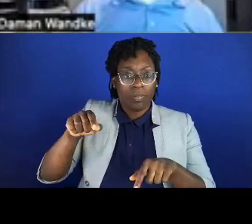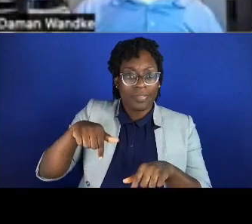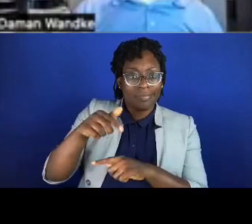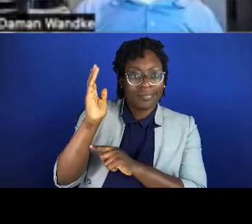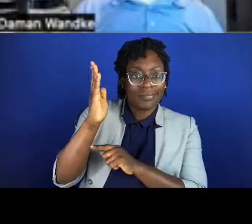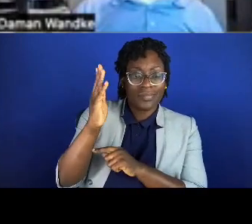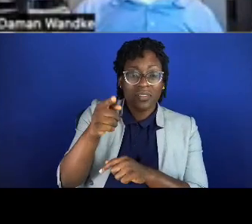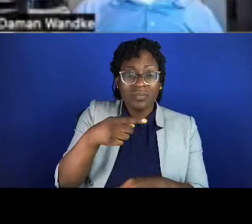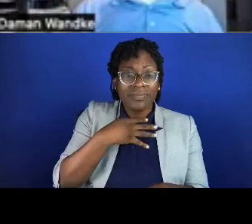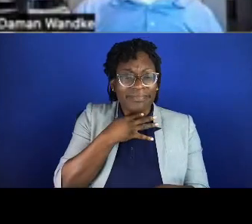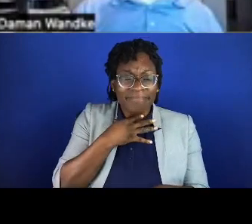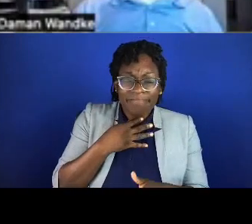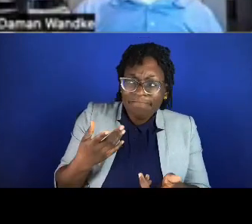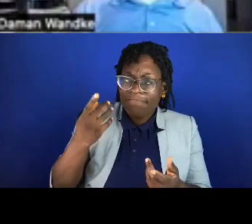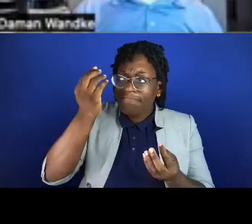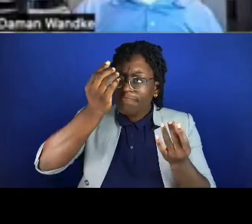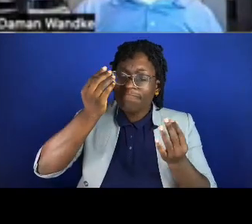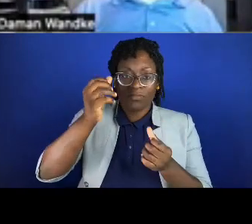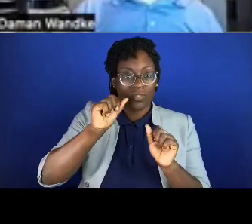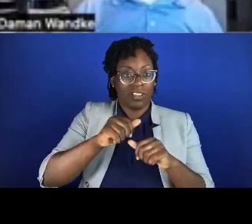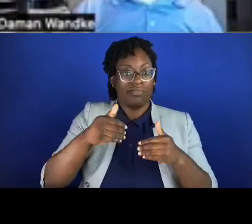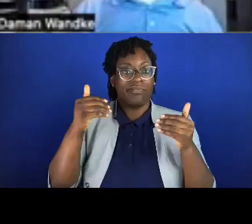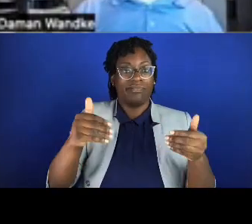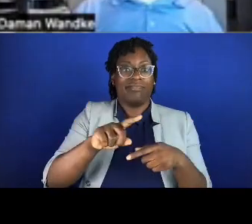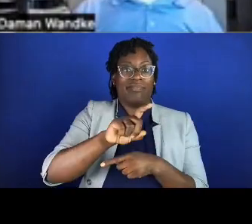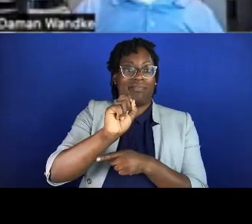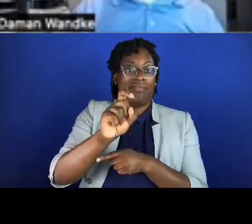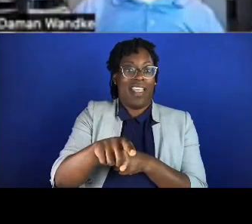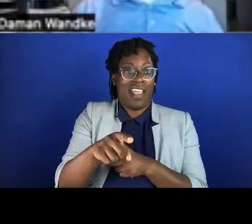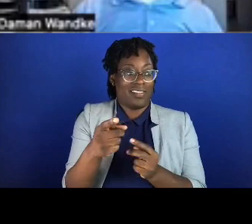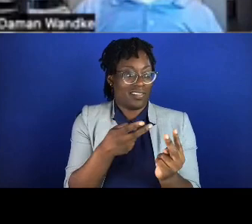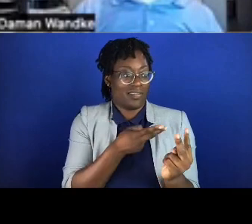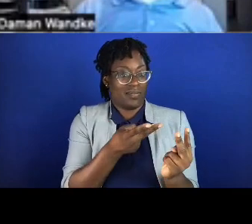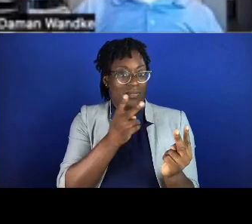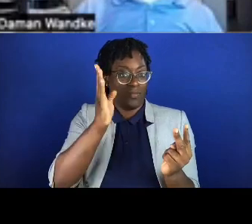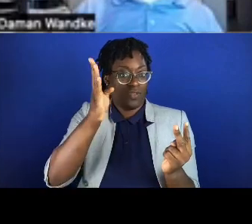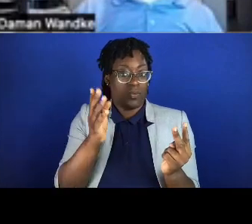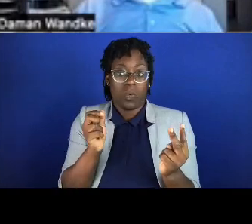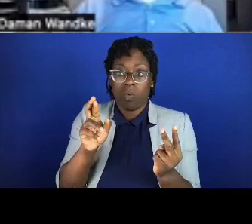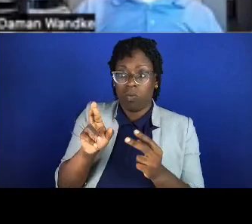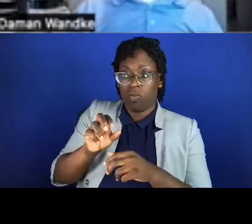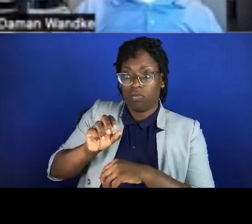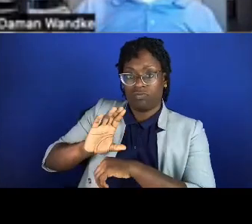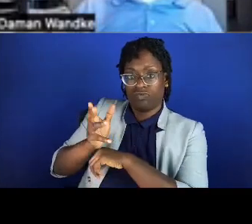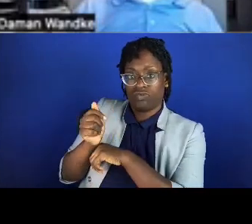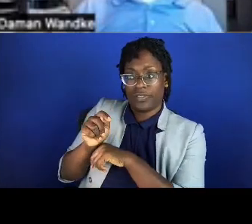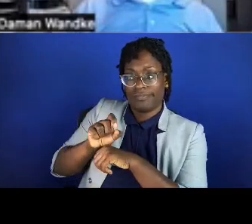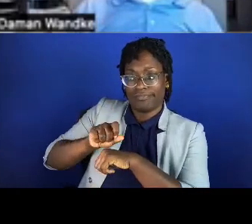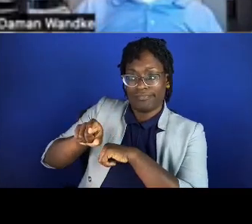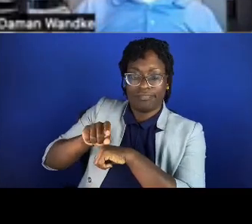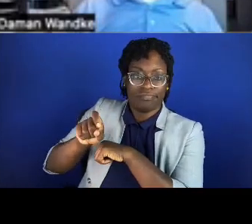throughout the presentation. And just a reminder, we will be hosting a